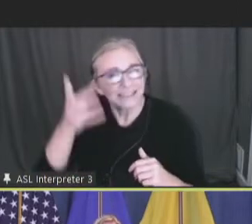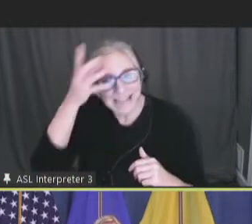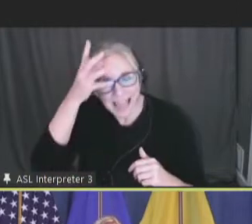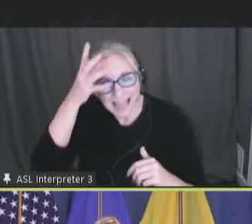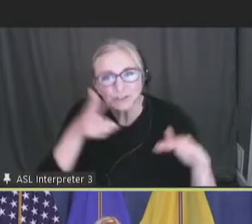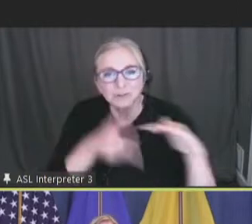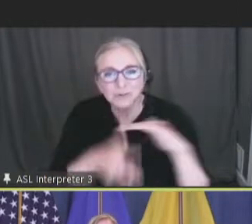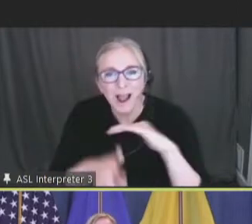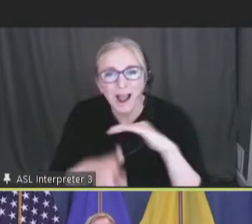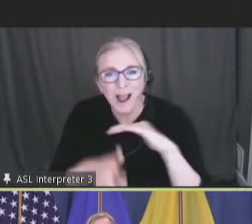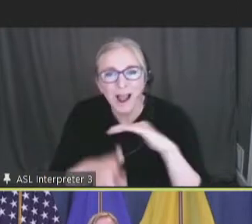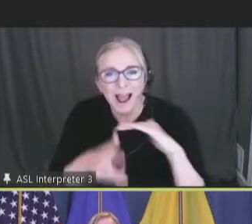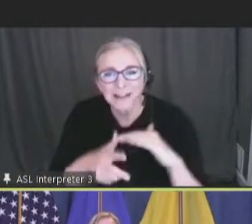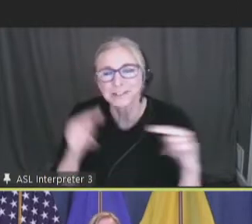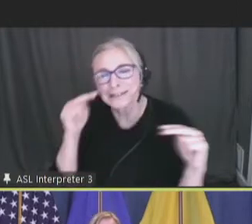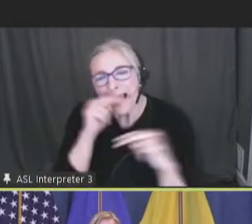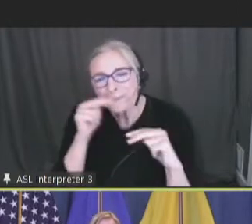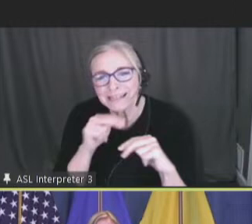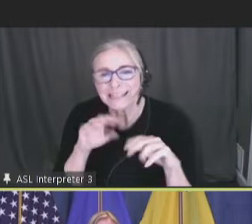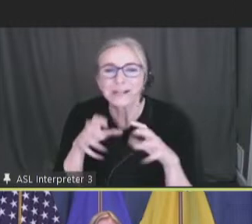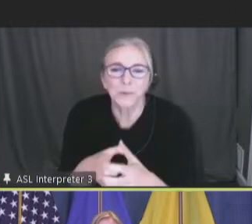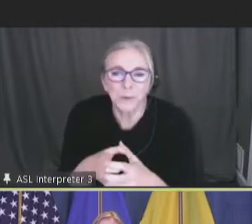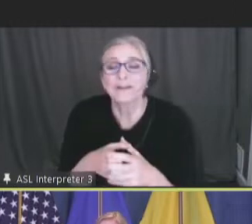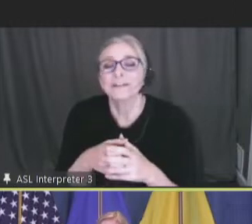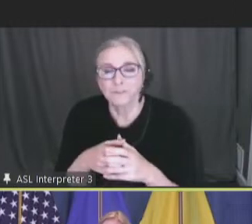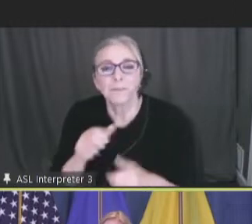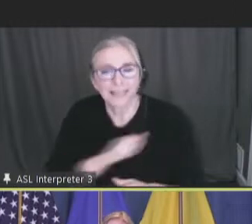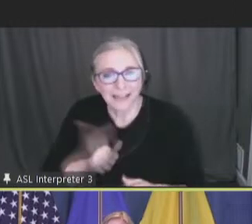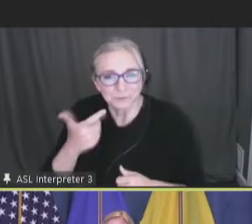improv group. They were based out of Atlanta, Georgia. And very similar,